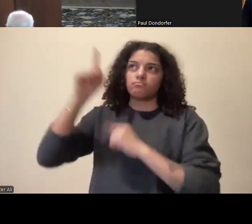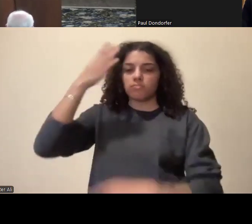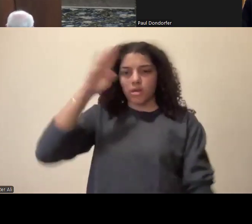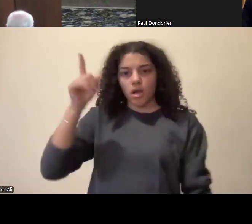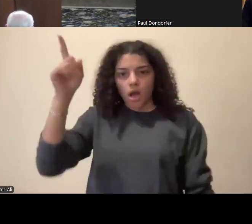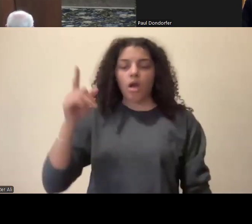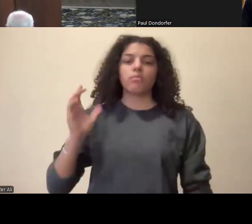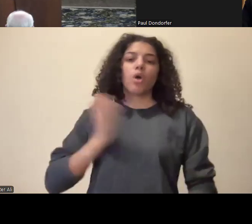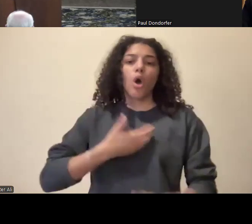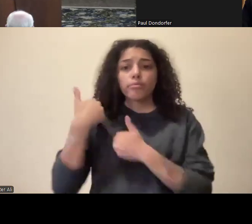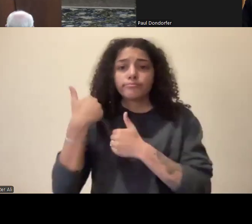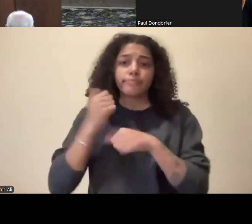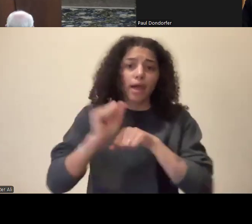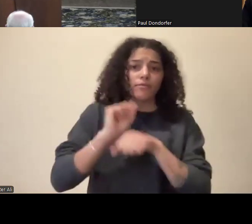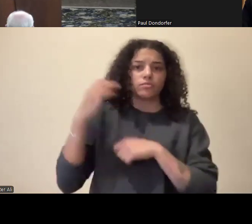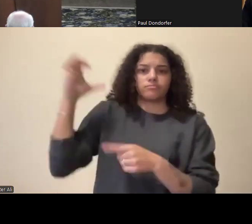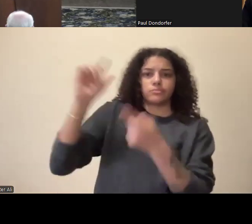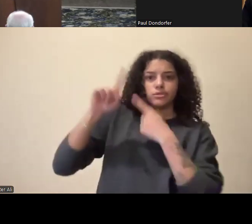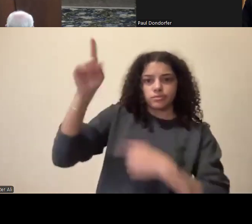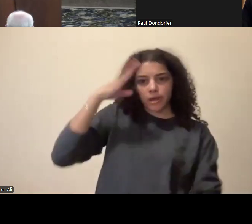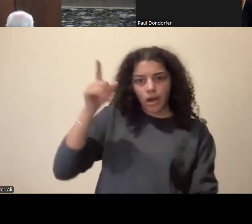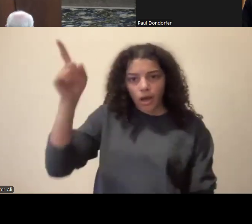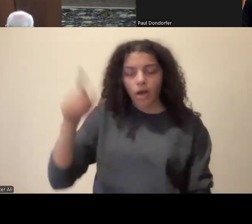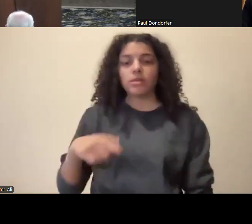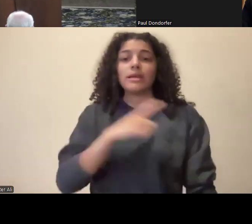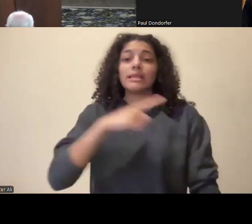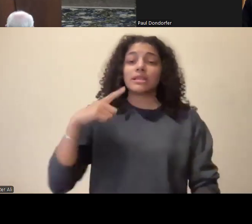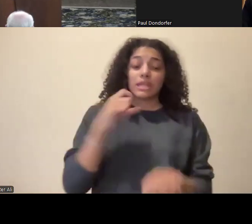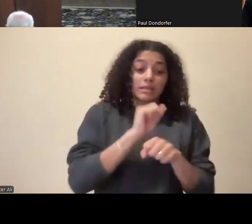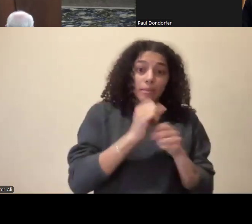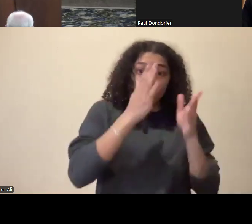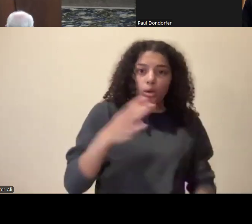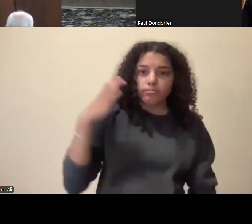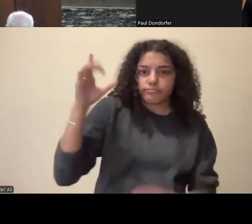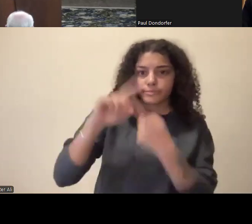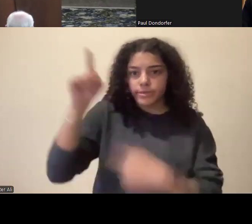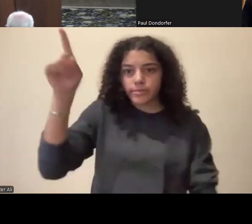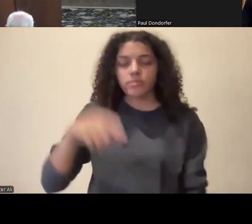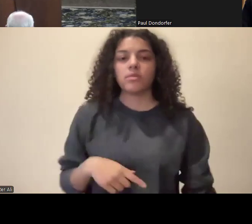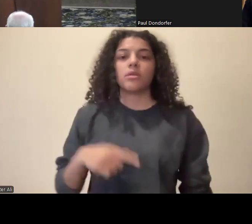hands we put your legislative servants in your hands We put the fight against poverty in your